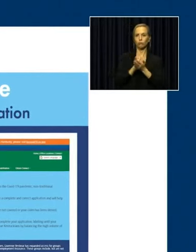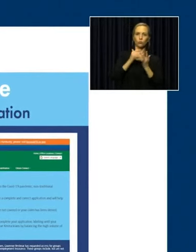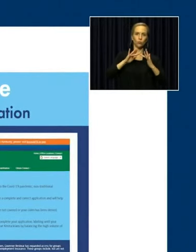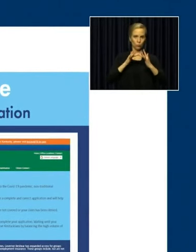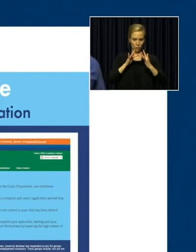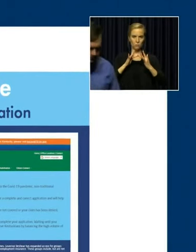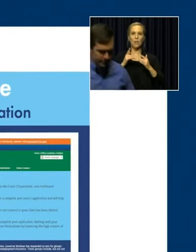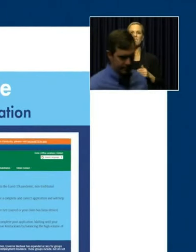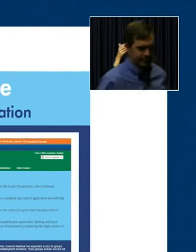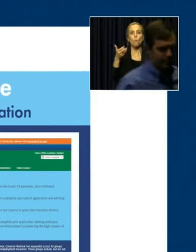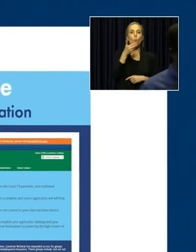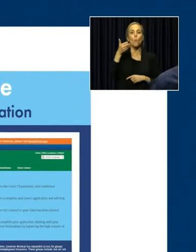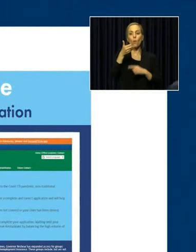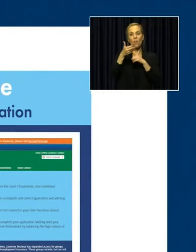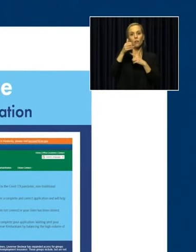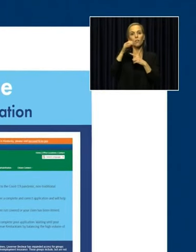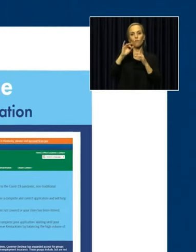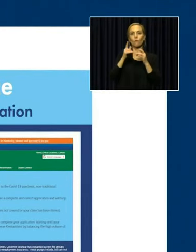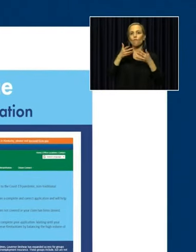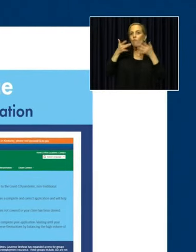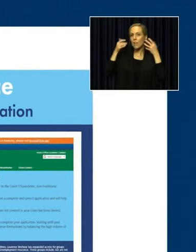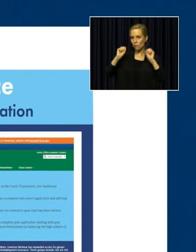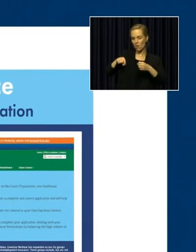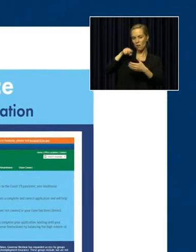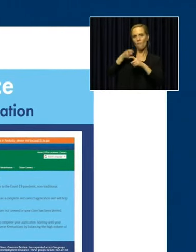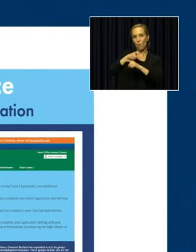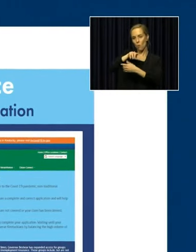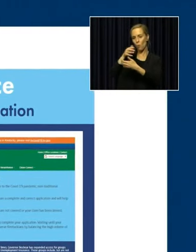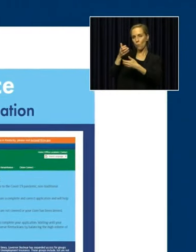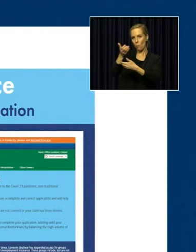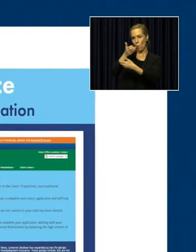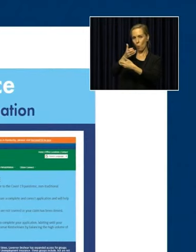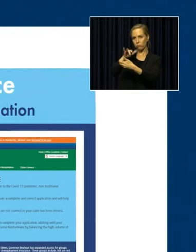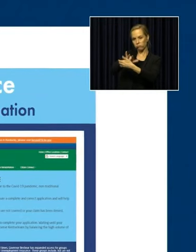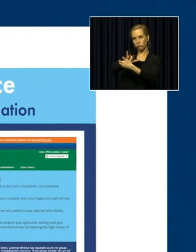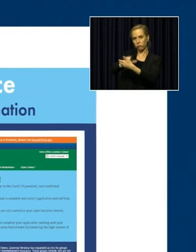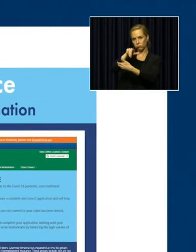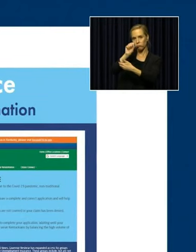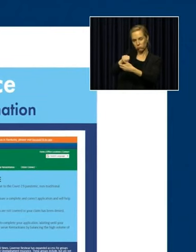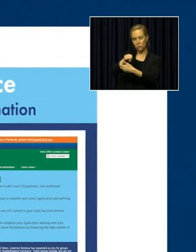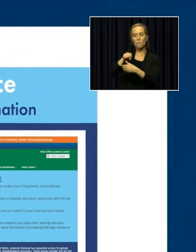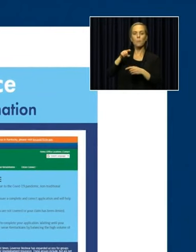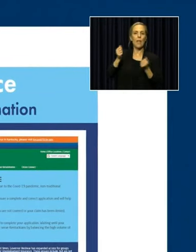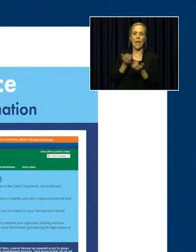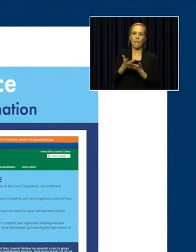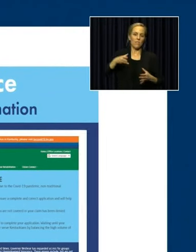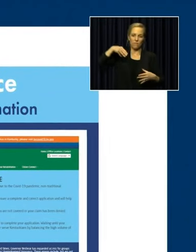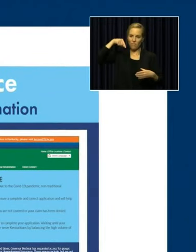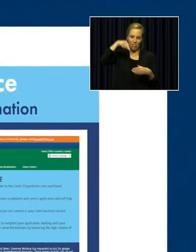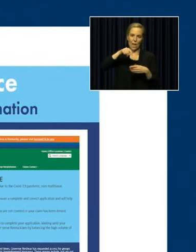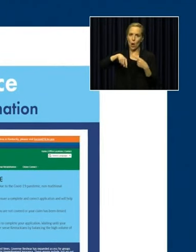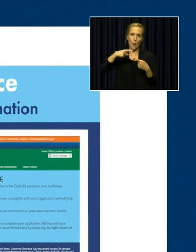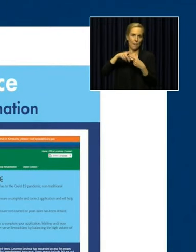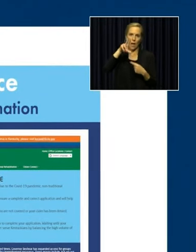#GIVE19KY. EVERY GIFT, FROM $19 TO $1 MILLION WILL HELP KENTUCKIANS GET BACK TO THEIR FIGHT.